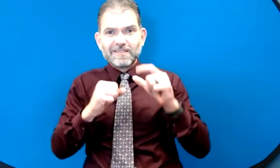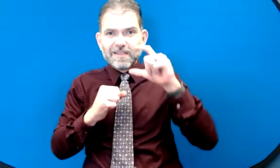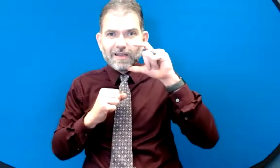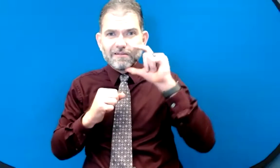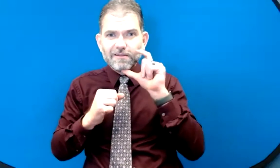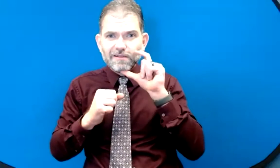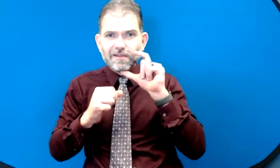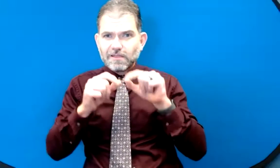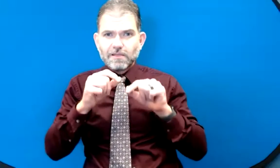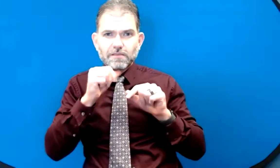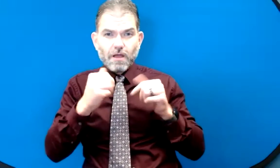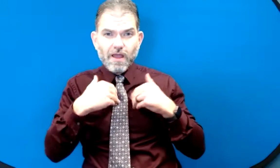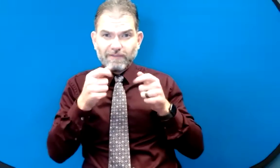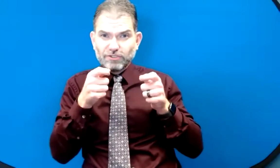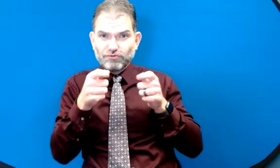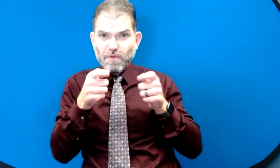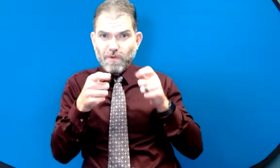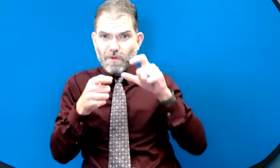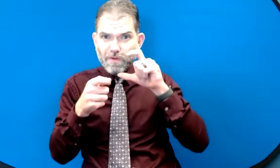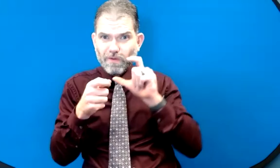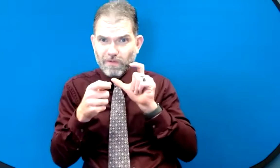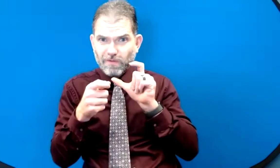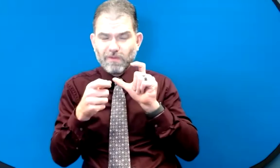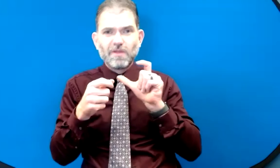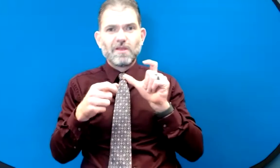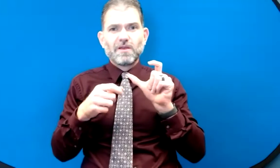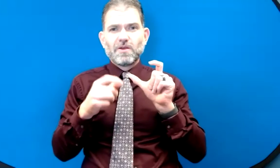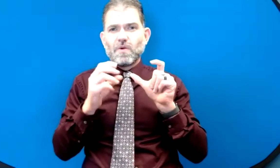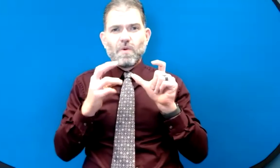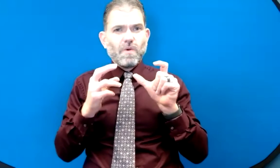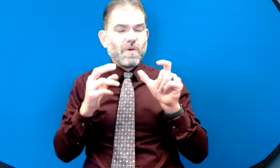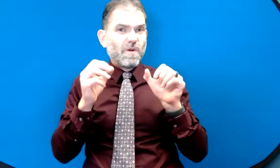For example. ASL Interpreter: you'll see a droop ASL Interpreter: on one side of the face.